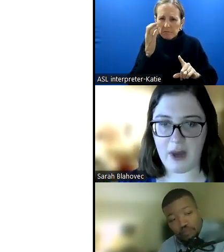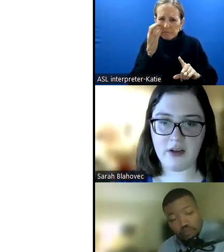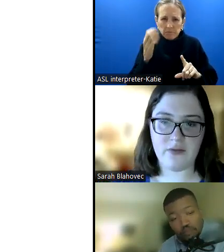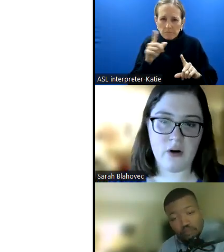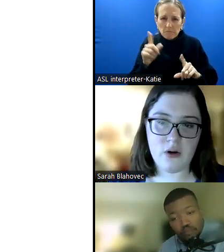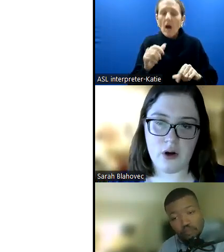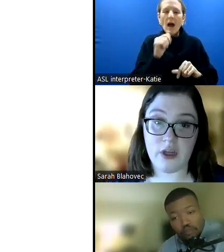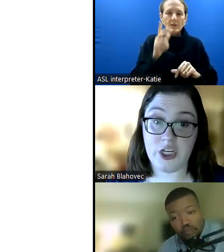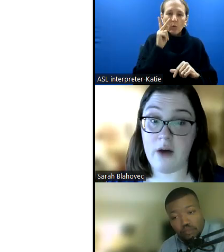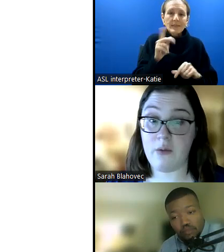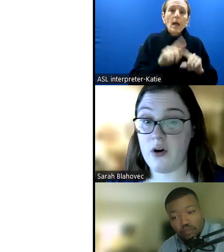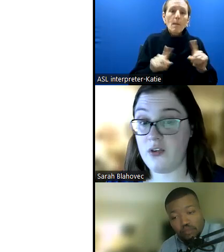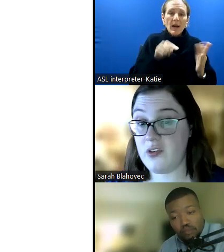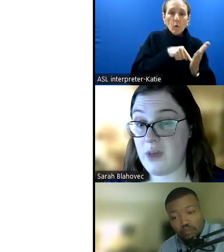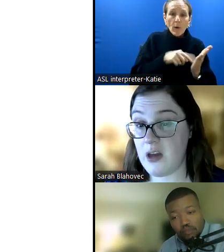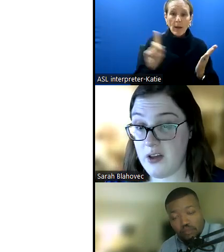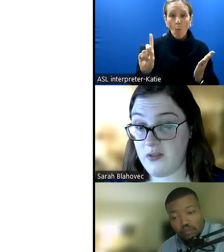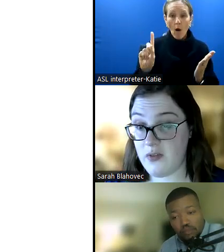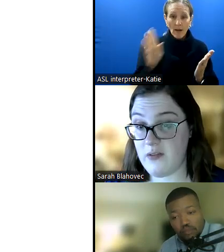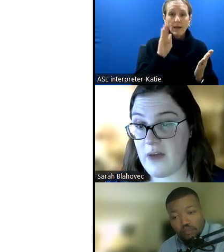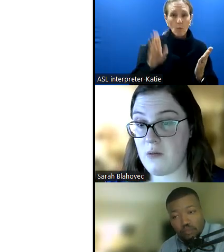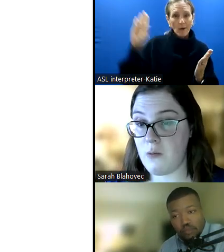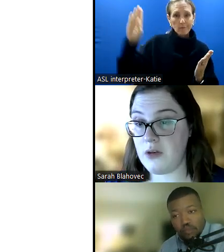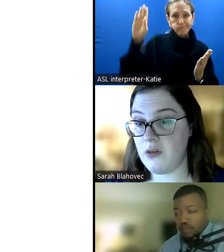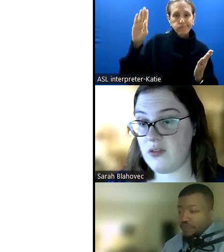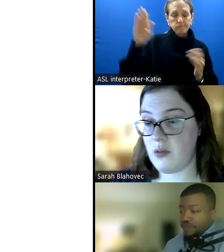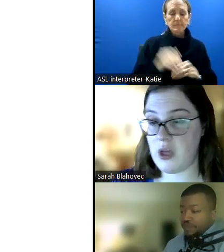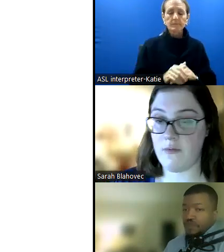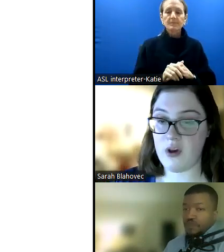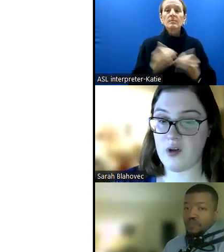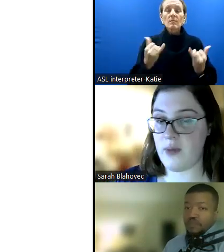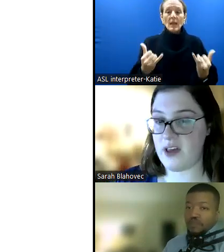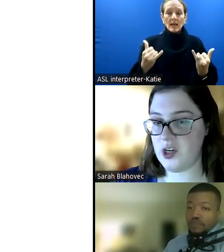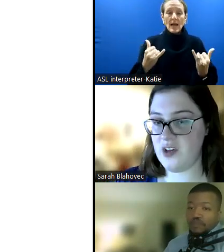By default, you can only chat with the hosts and panelists for this event. We do this so that we can voice all messages